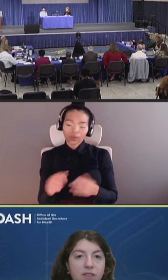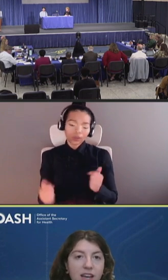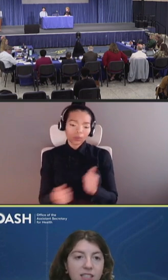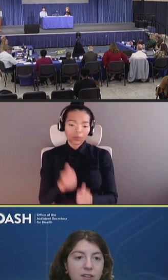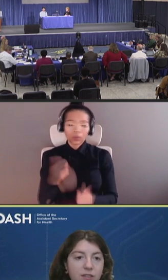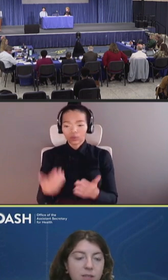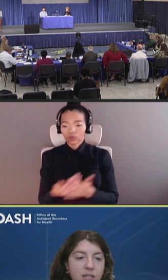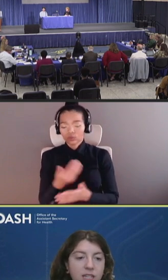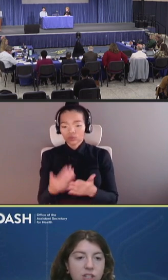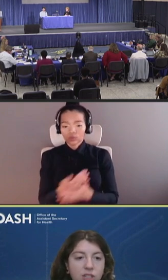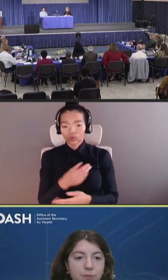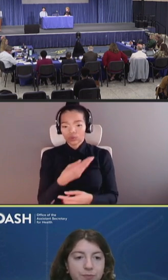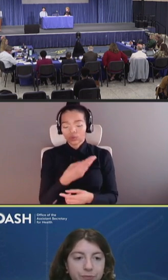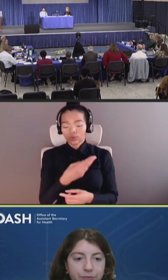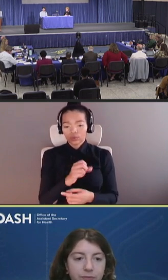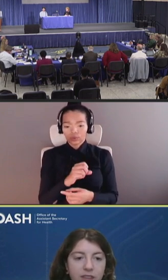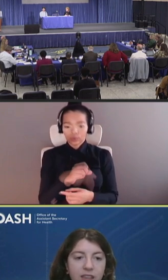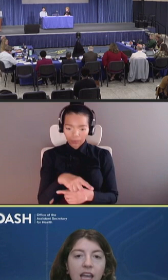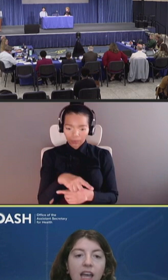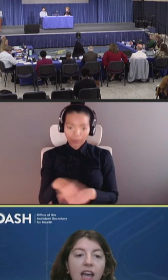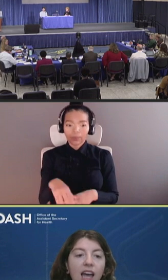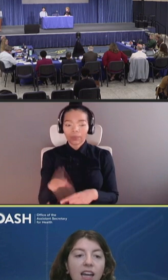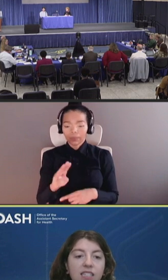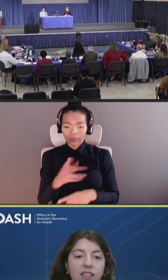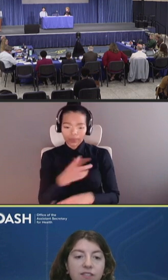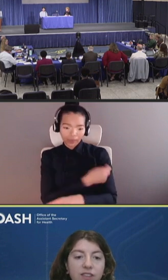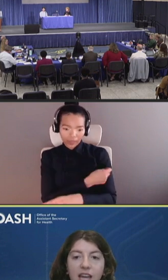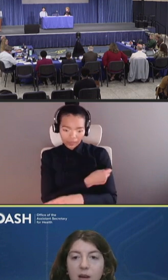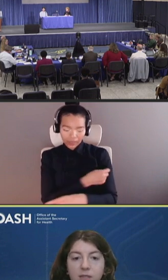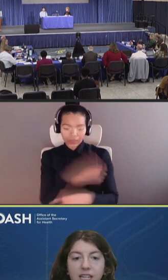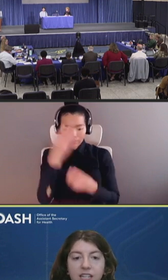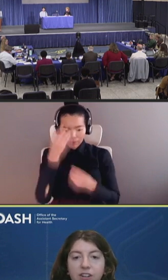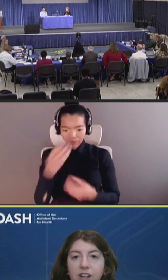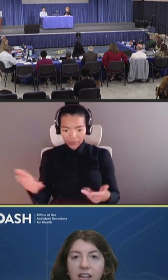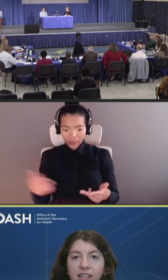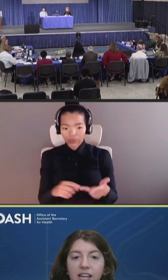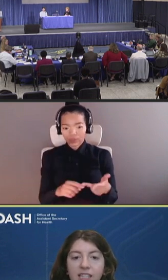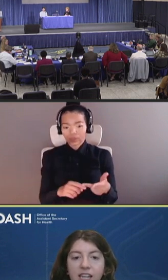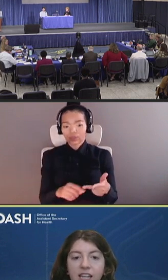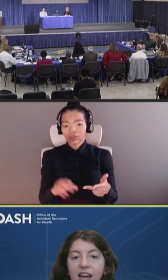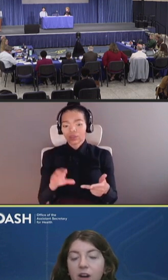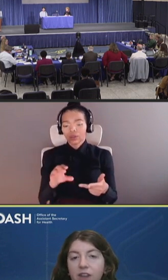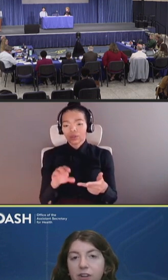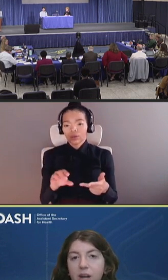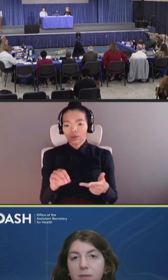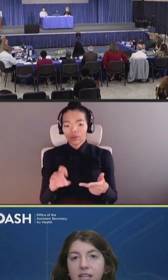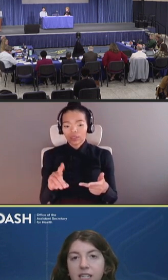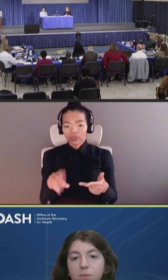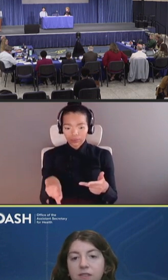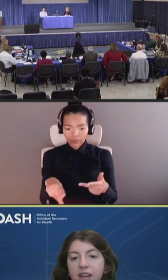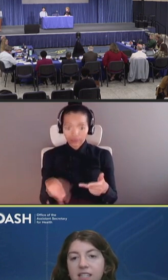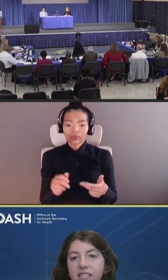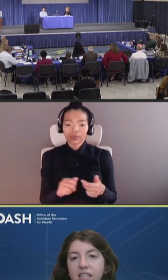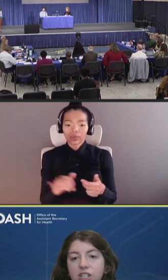vaccine recommendations. And the VA updated their guidelines and now offer hepatitis B vaccination